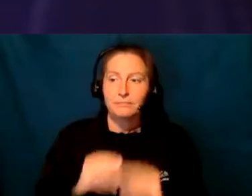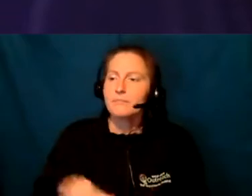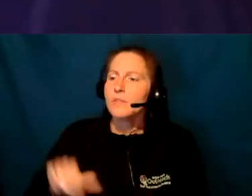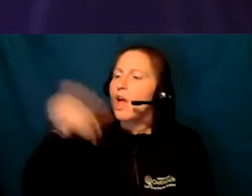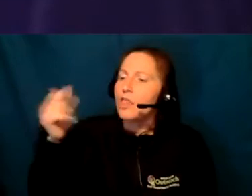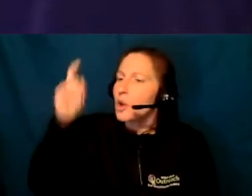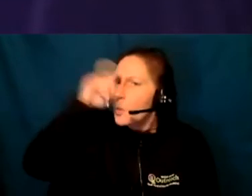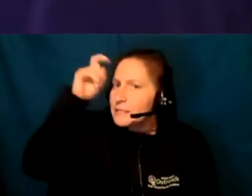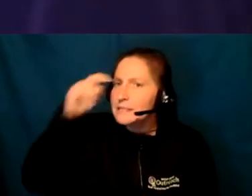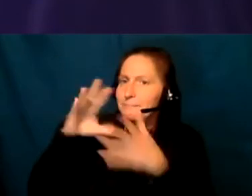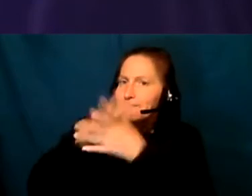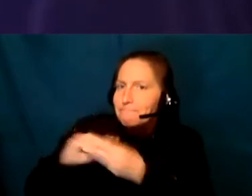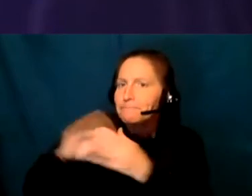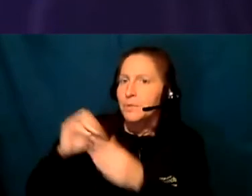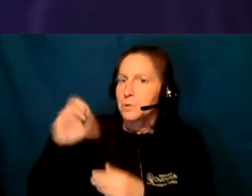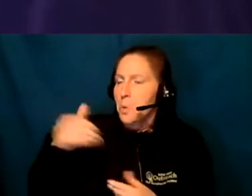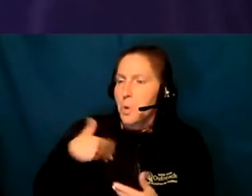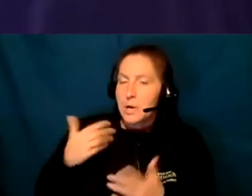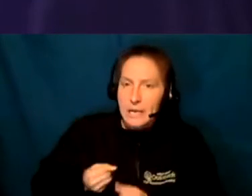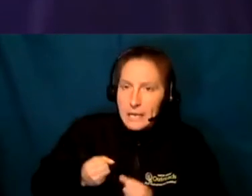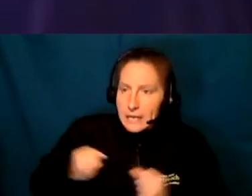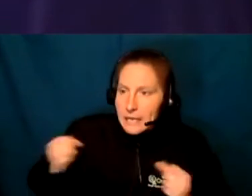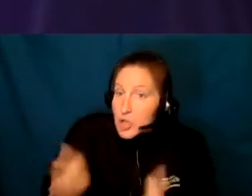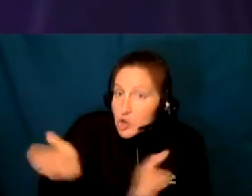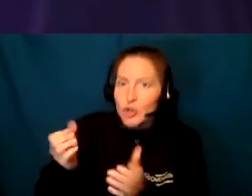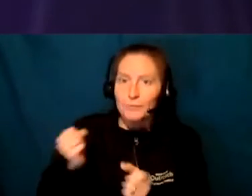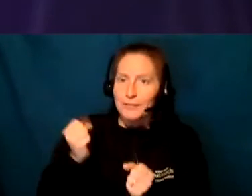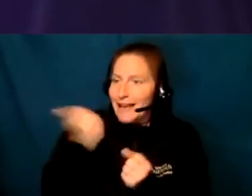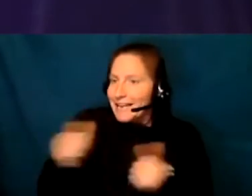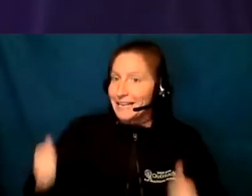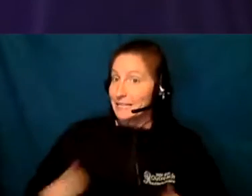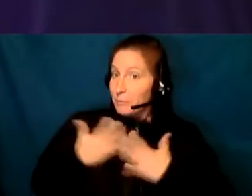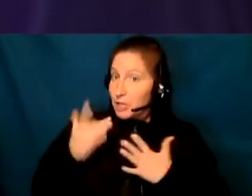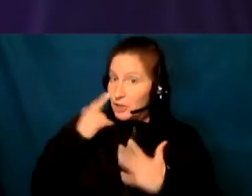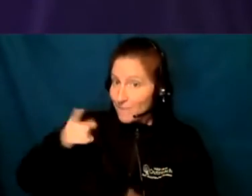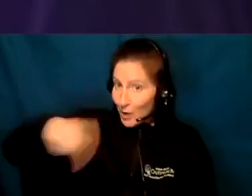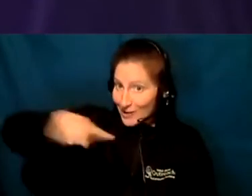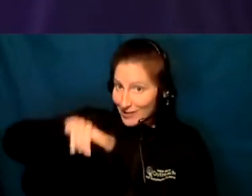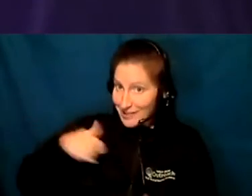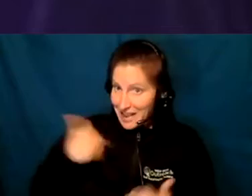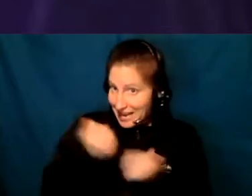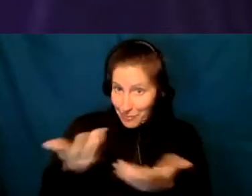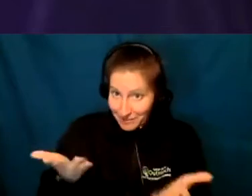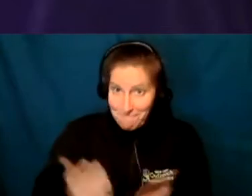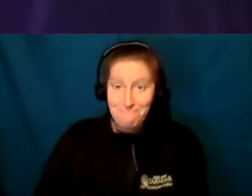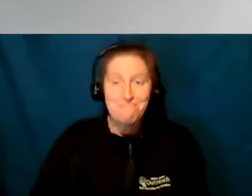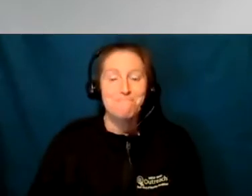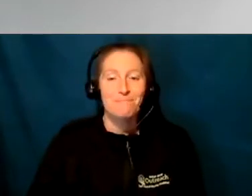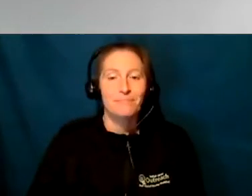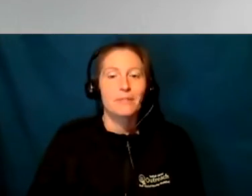or encouragement or inspiration, something else you'd like to share with our audience?